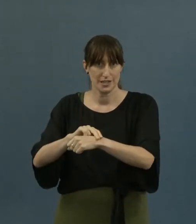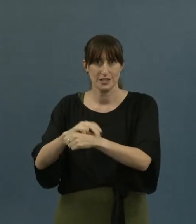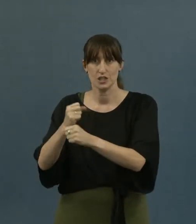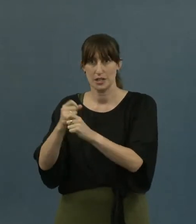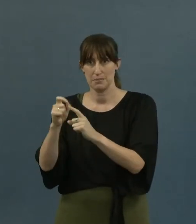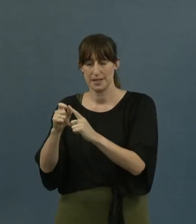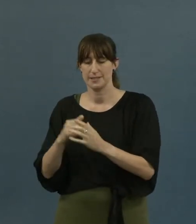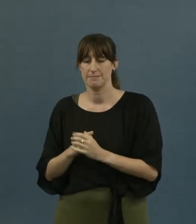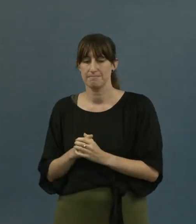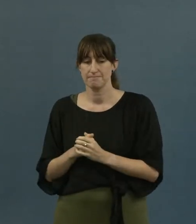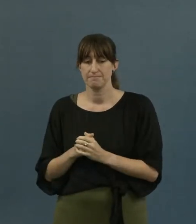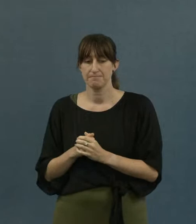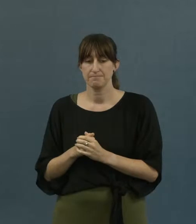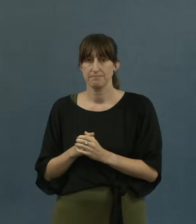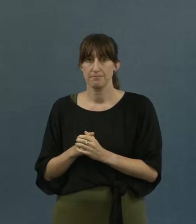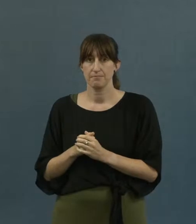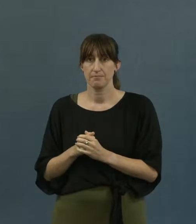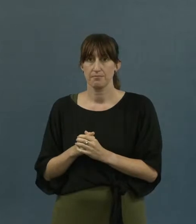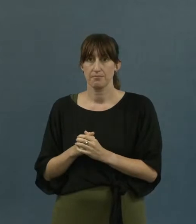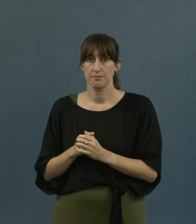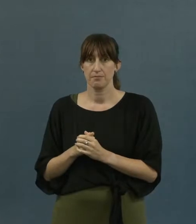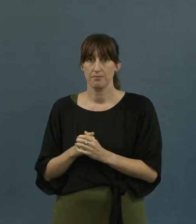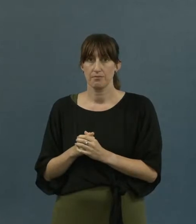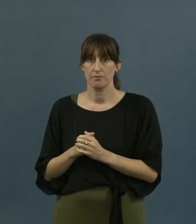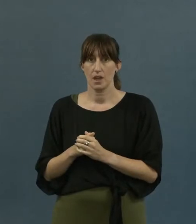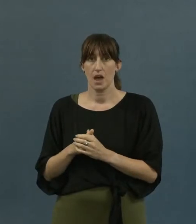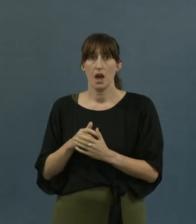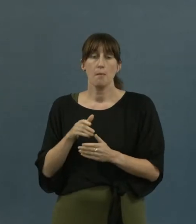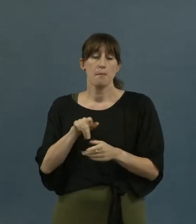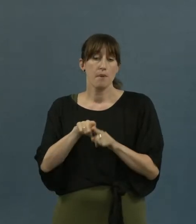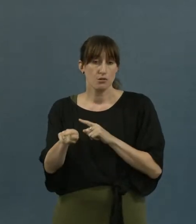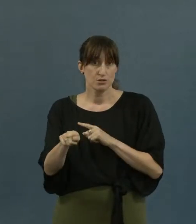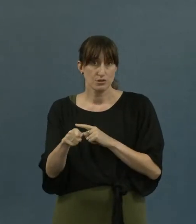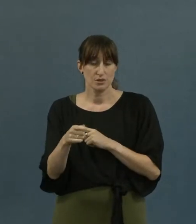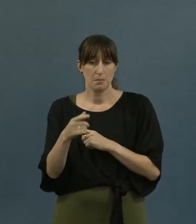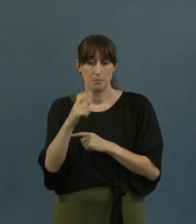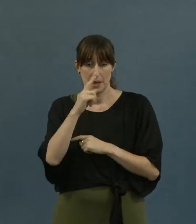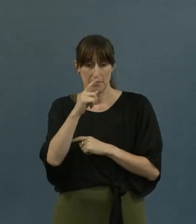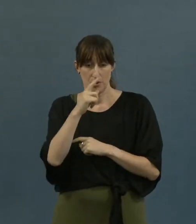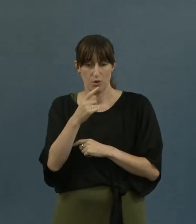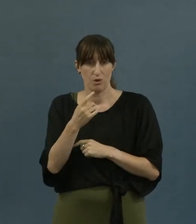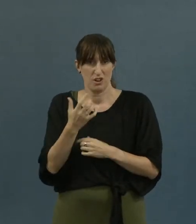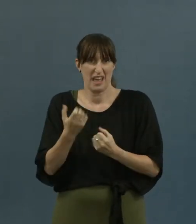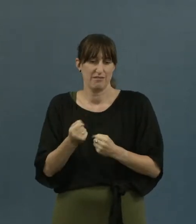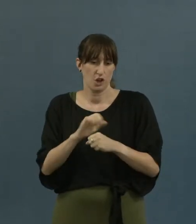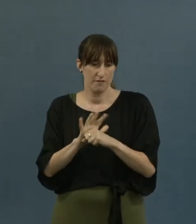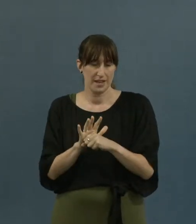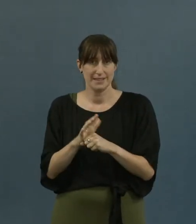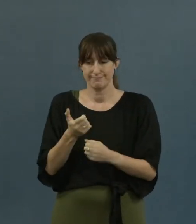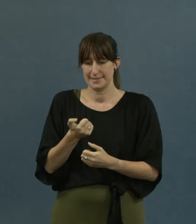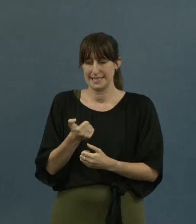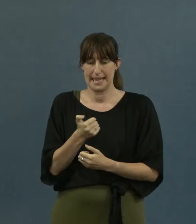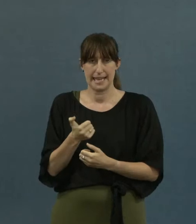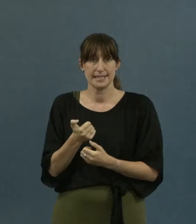the Mahi that is involved in providing the care that people need. Many people will only get